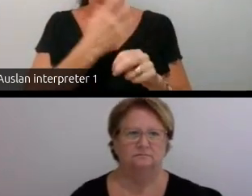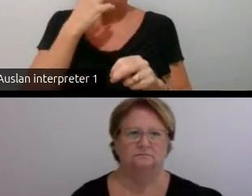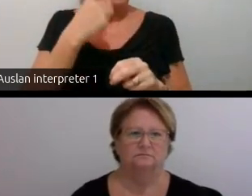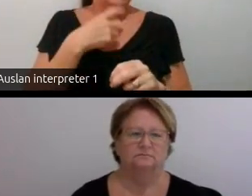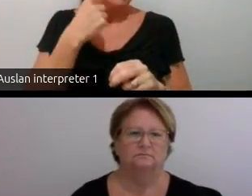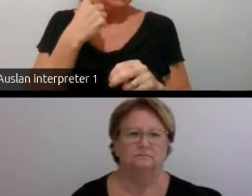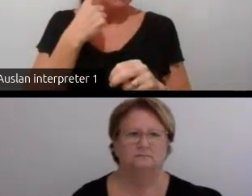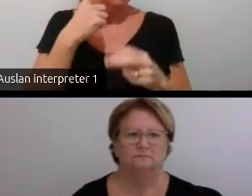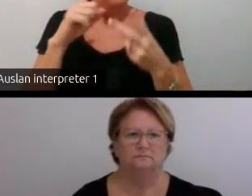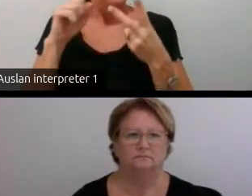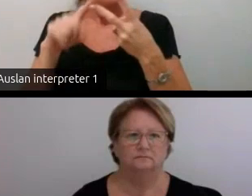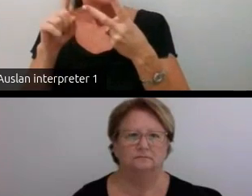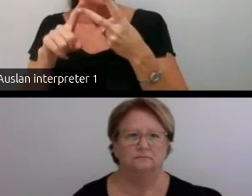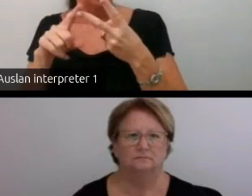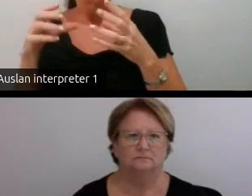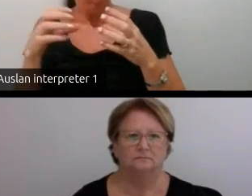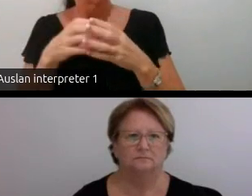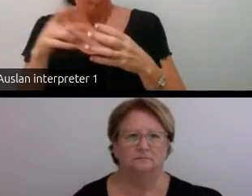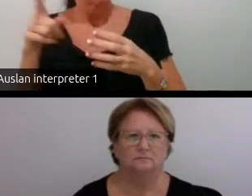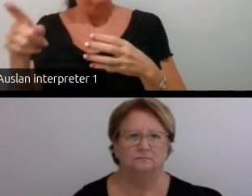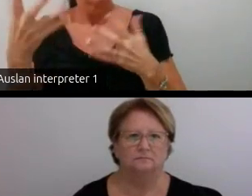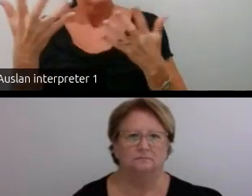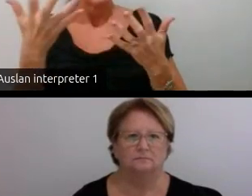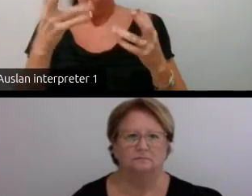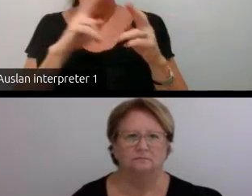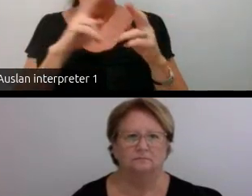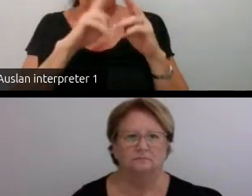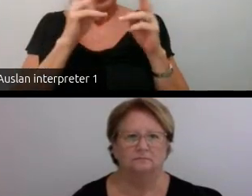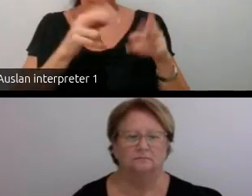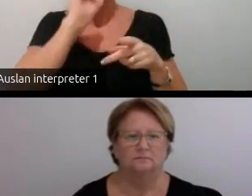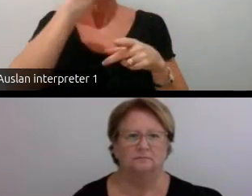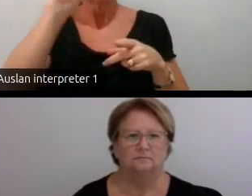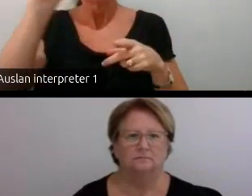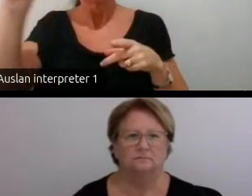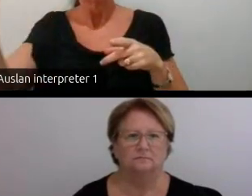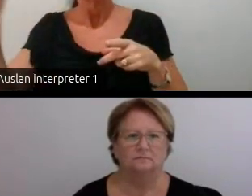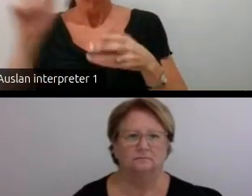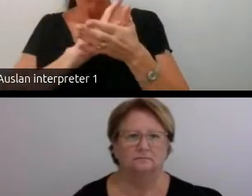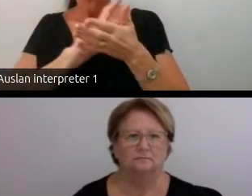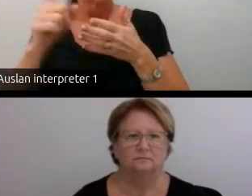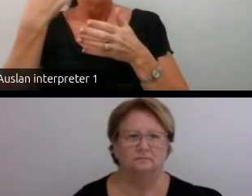pitch. And then the second group tend to do with door knocking maybe a year or two after a disaster